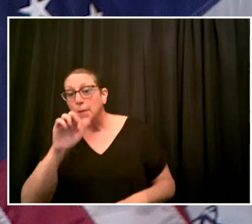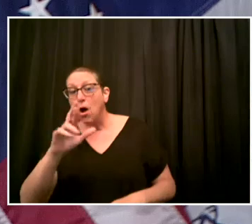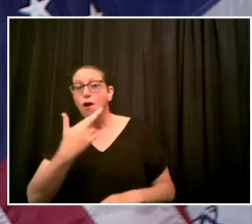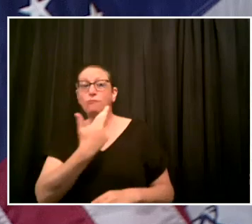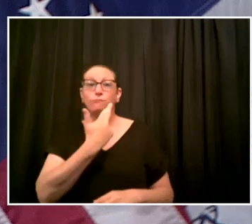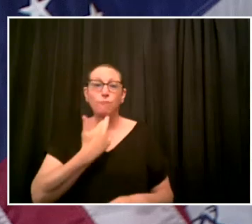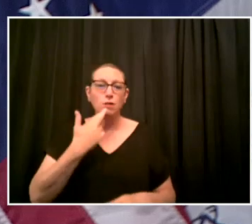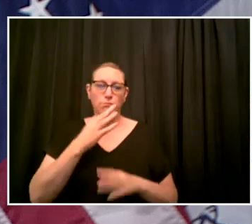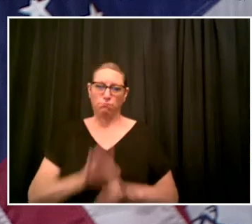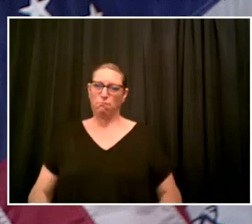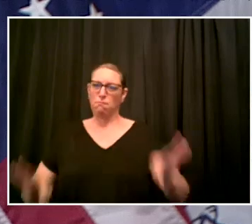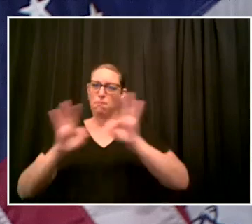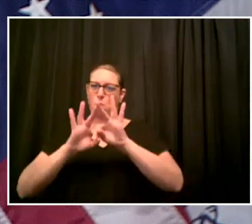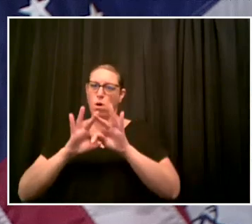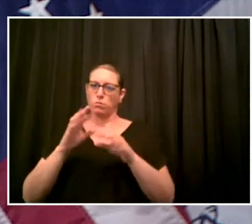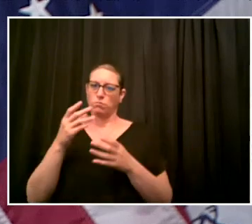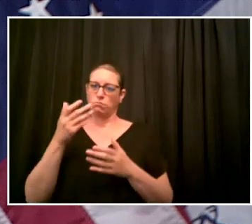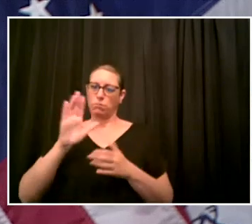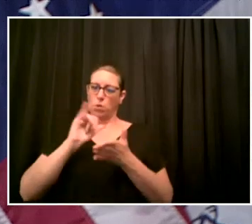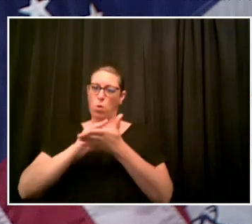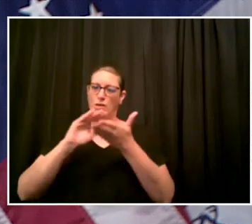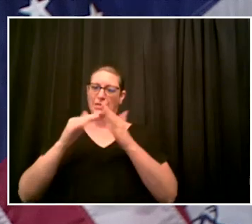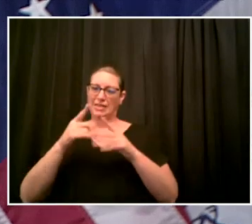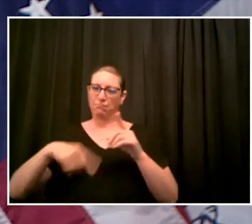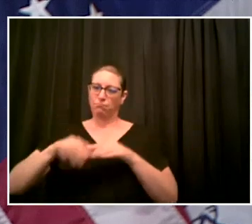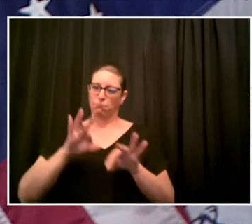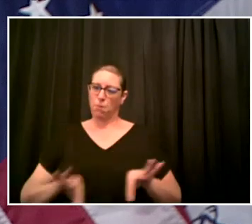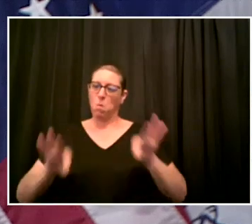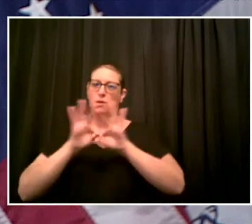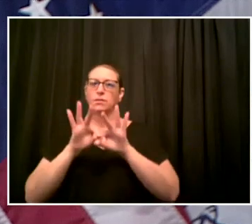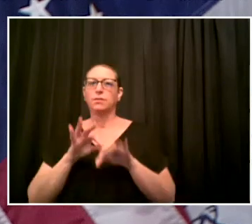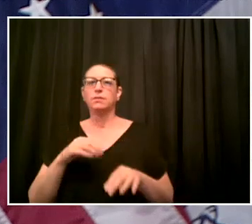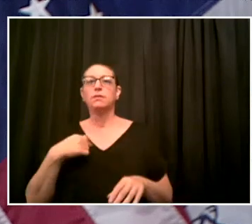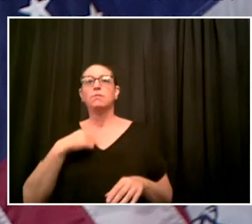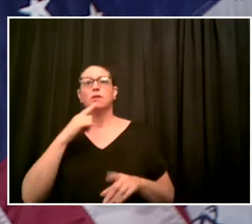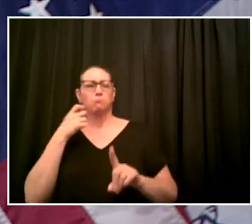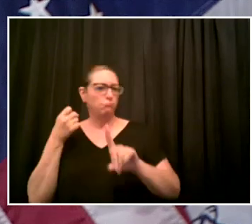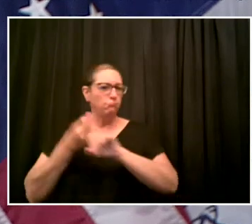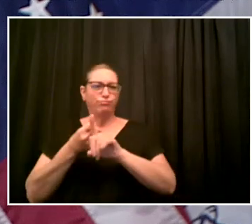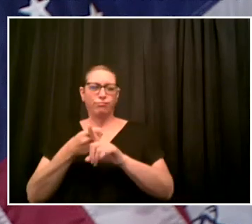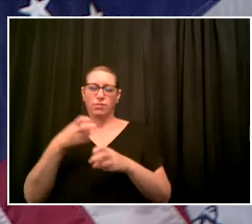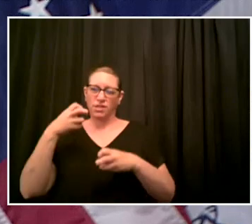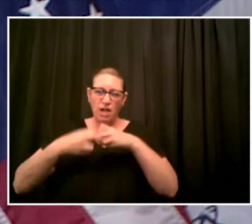THE SOCIAL LANDSCAPE THAT HOLDS OUR CITY GETOETHR, AND WE ARE IN THE EYE OF